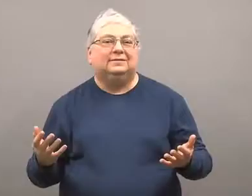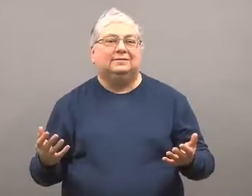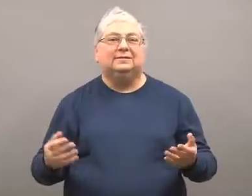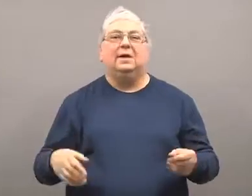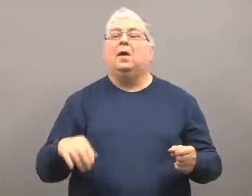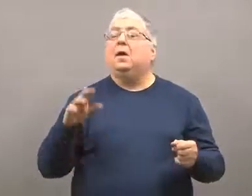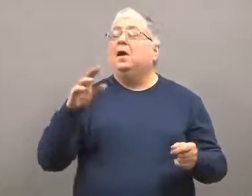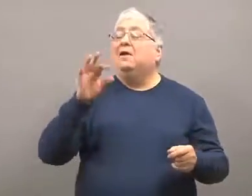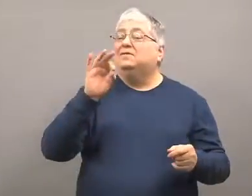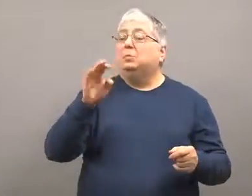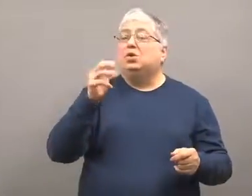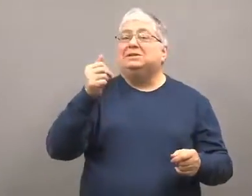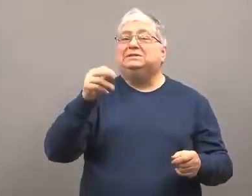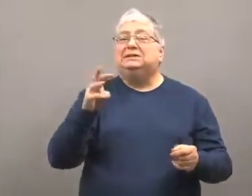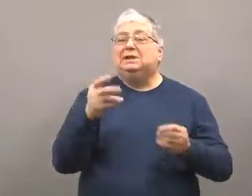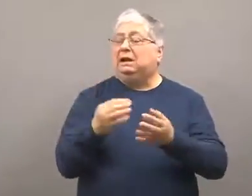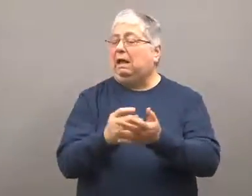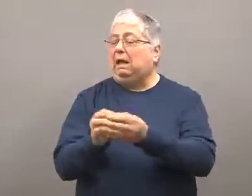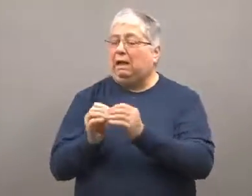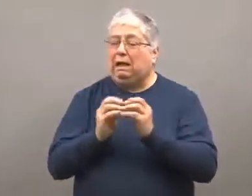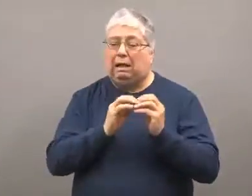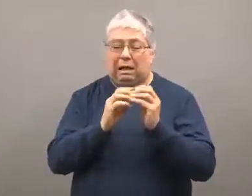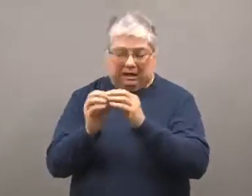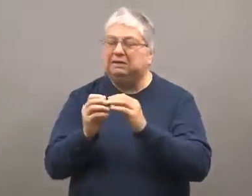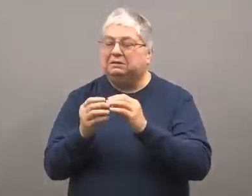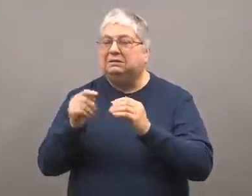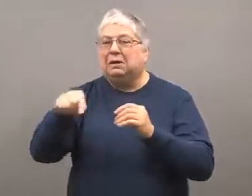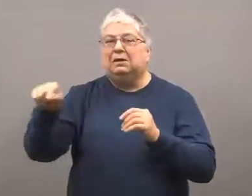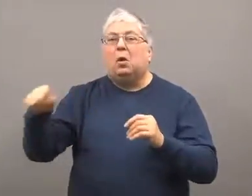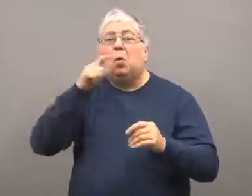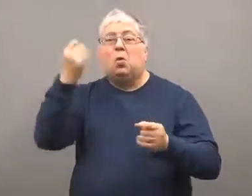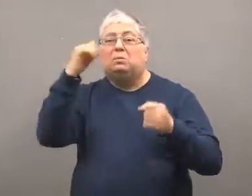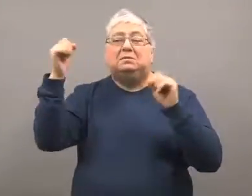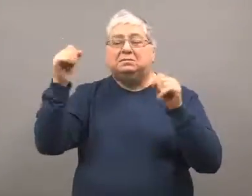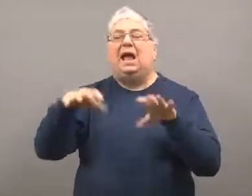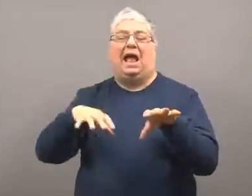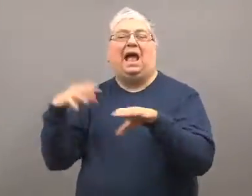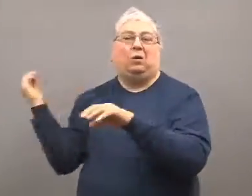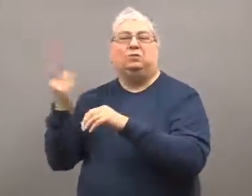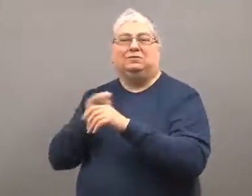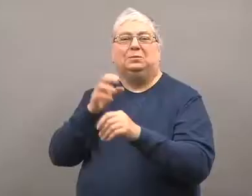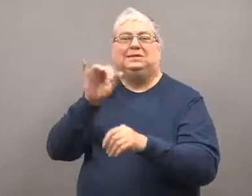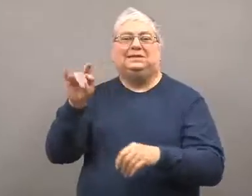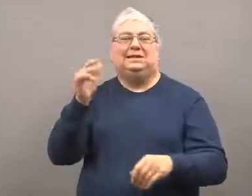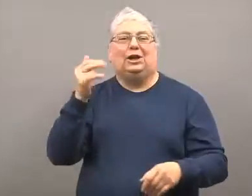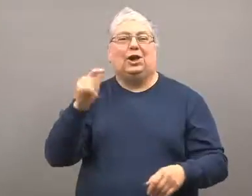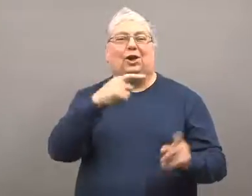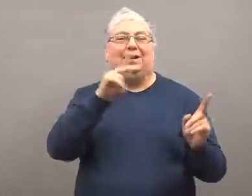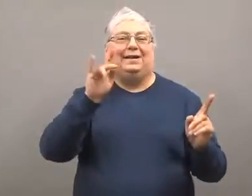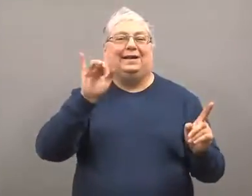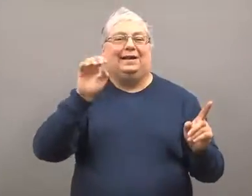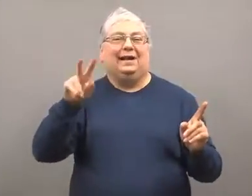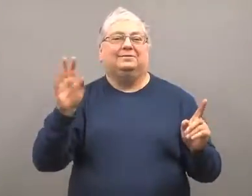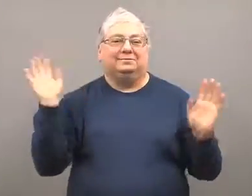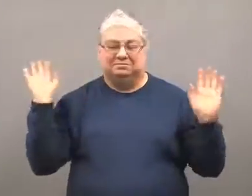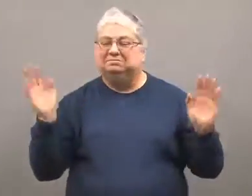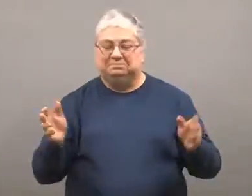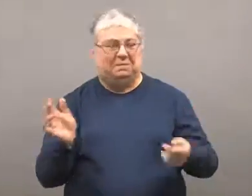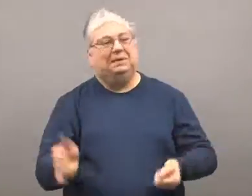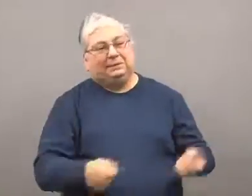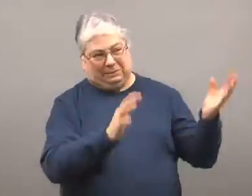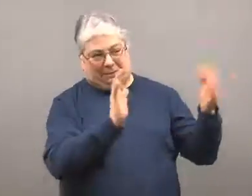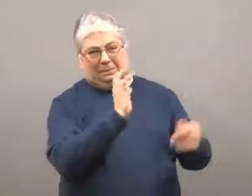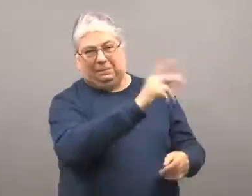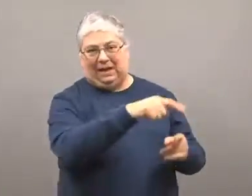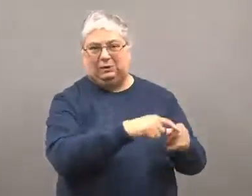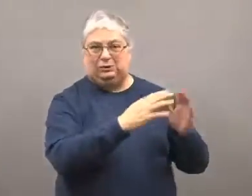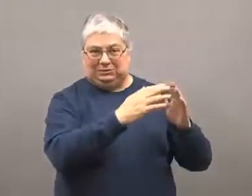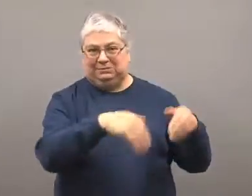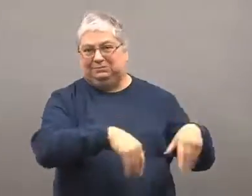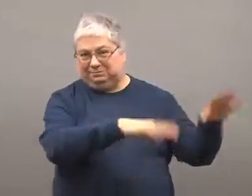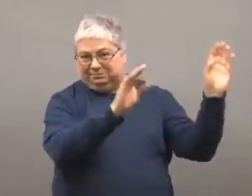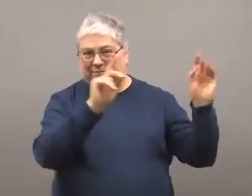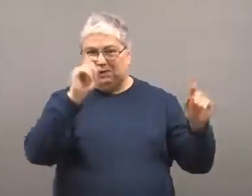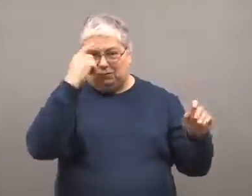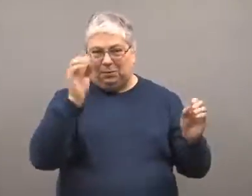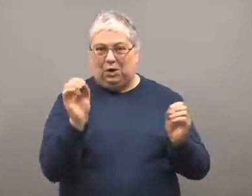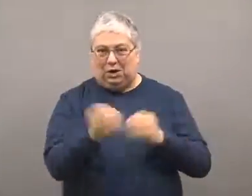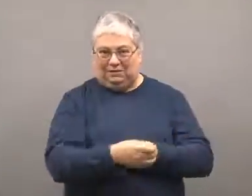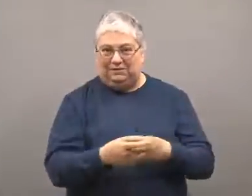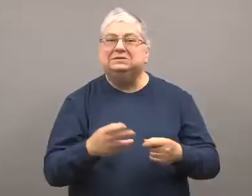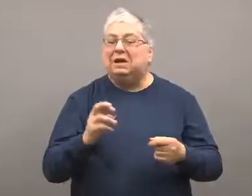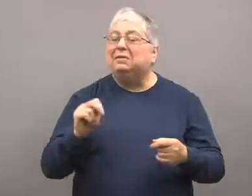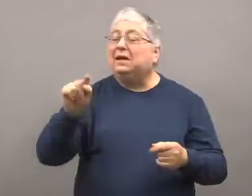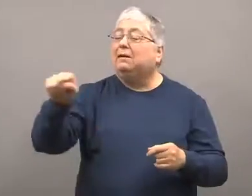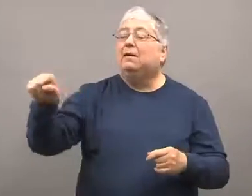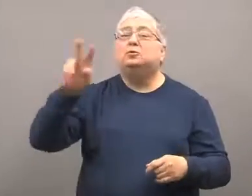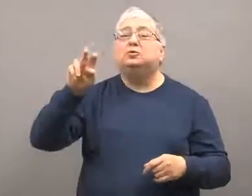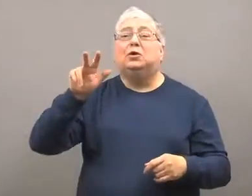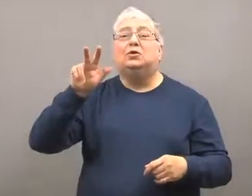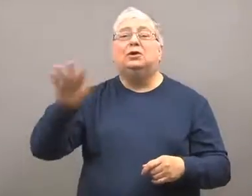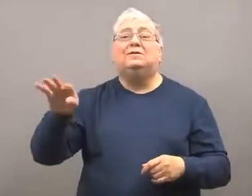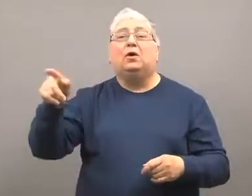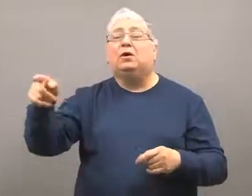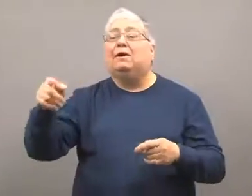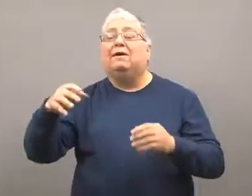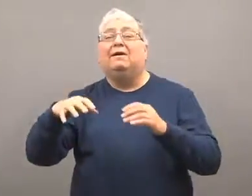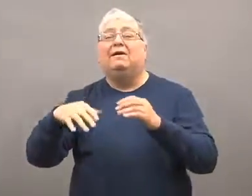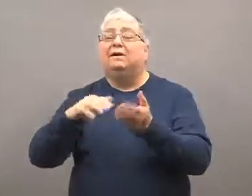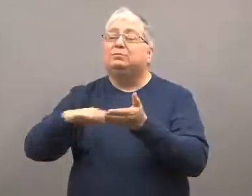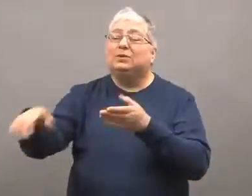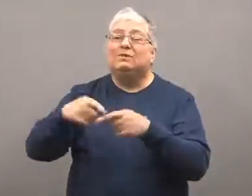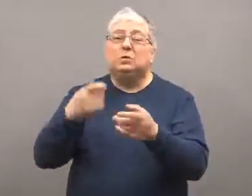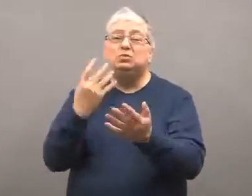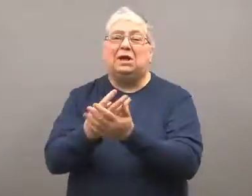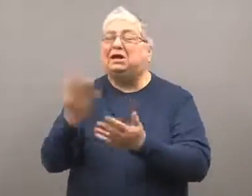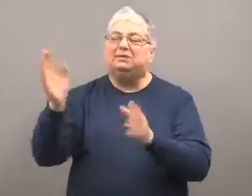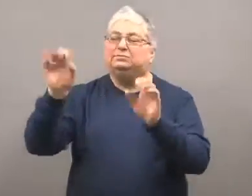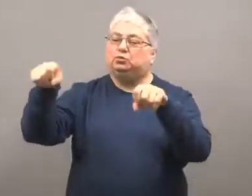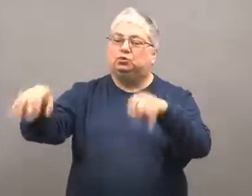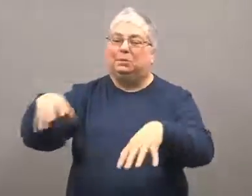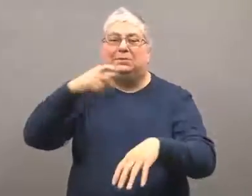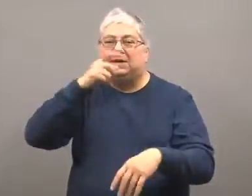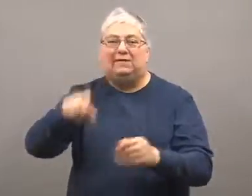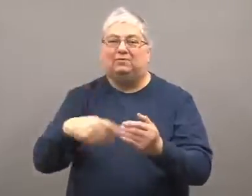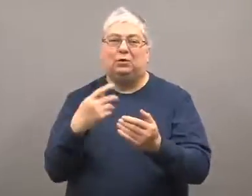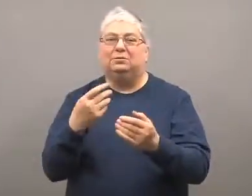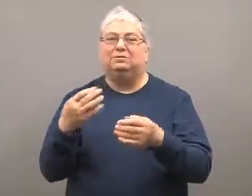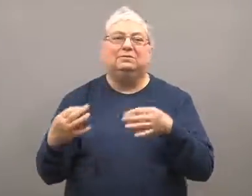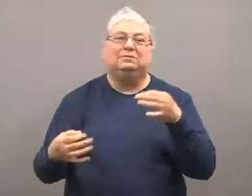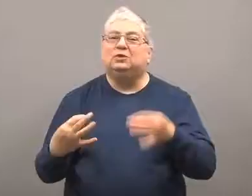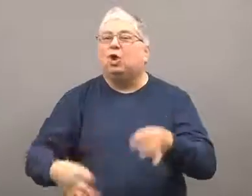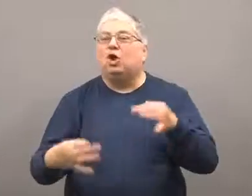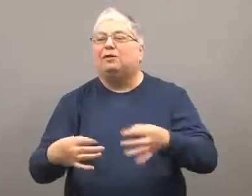Finally on February 16, protesters left Kiev's city hall and turned it back over.